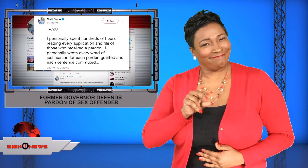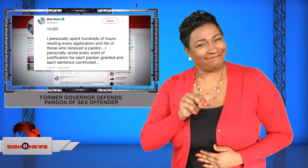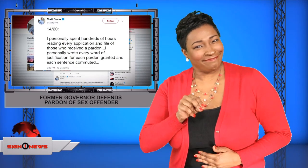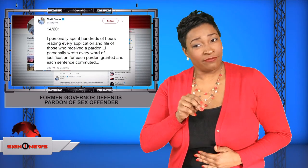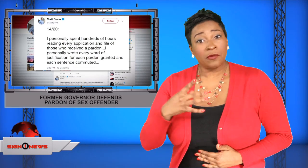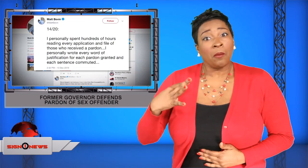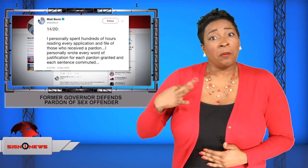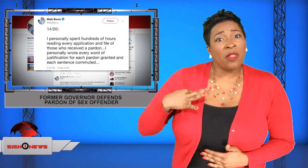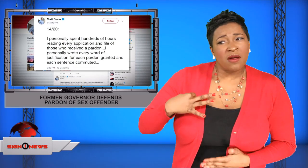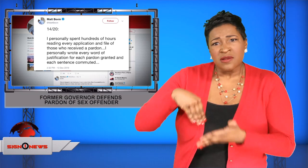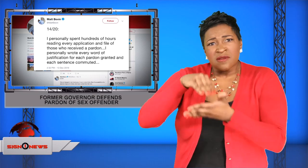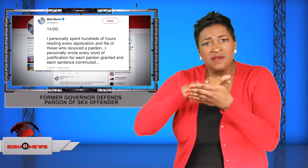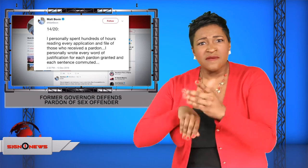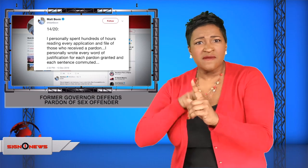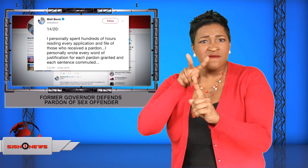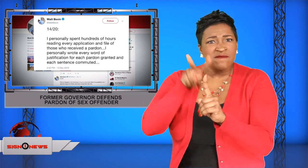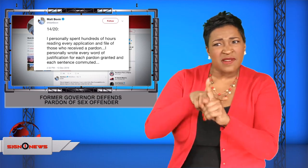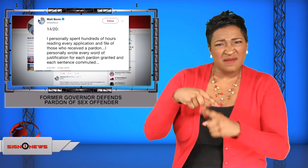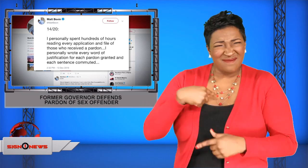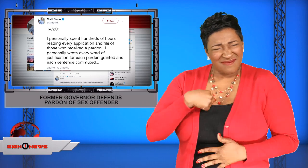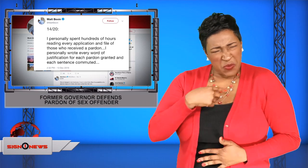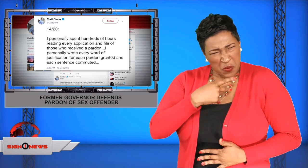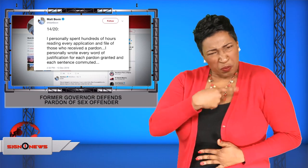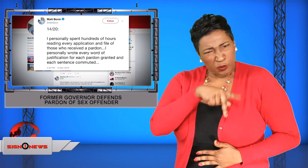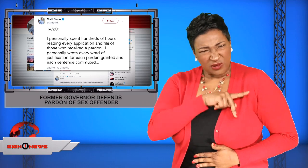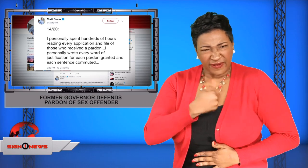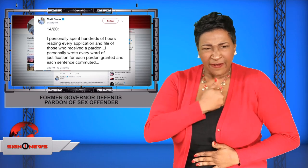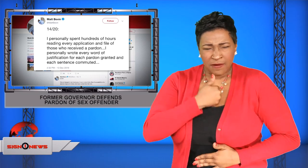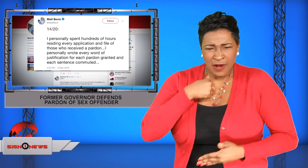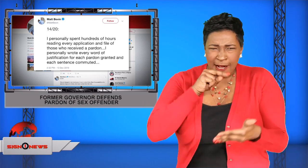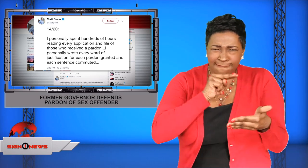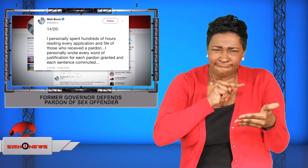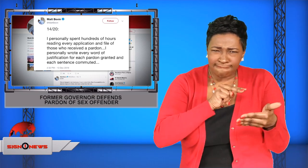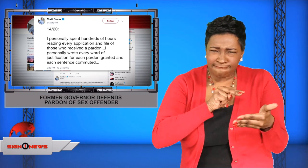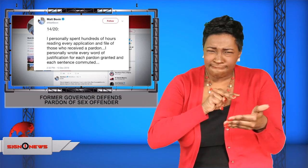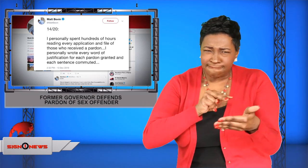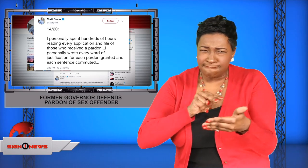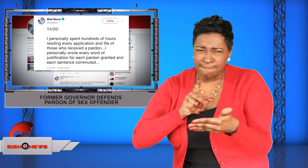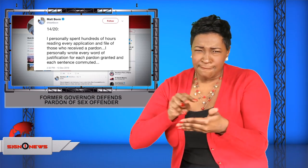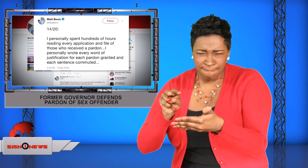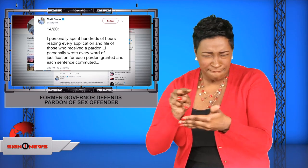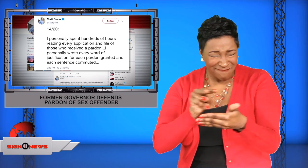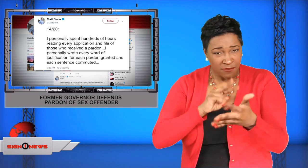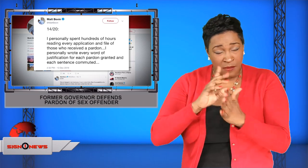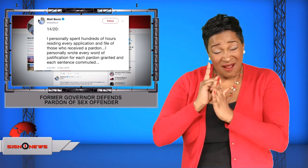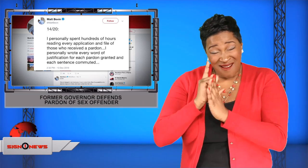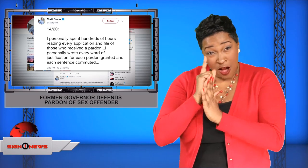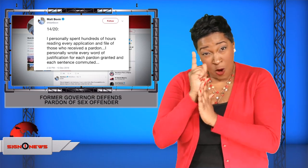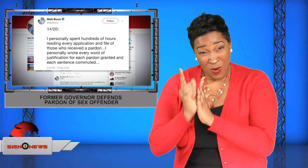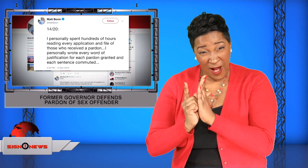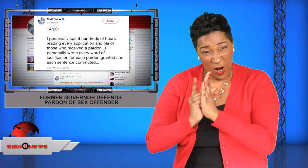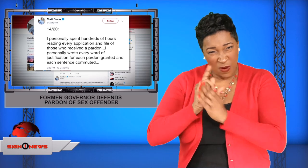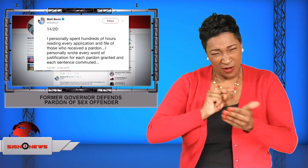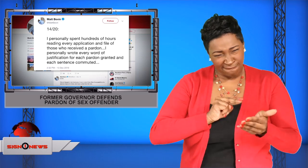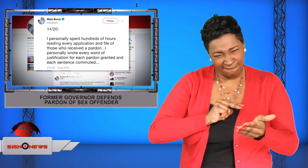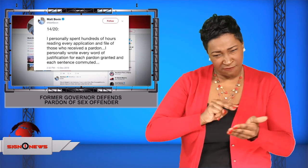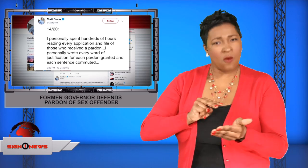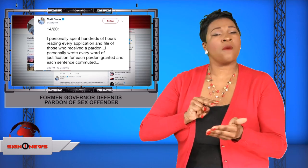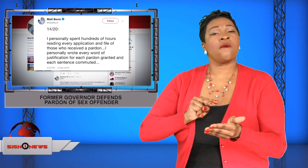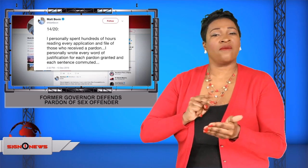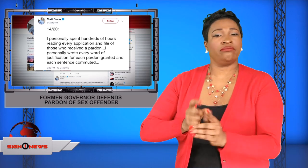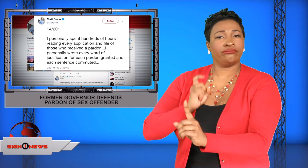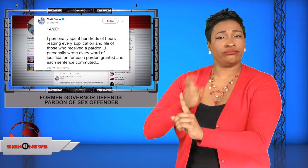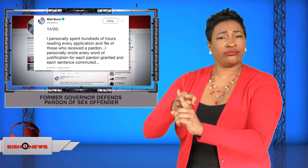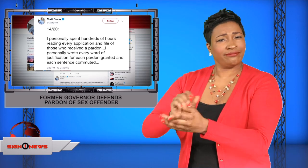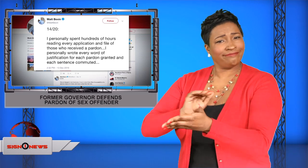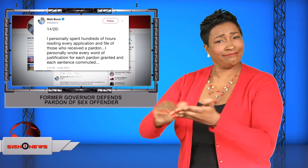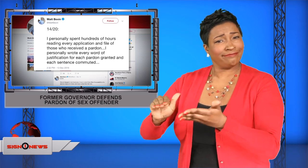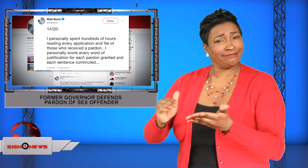perfect and I personally spent hundreds of hours reading every application and file of